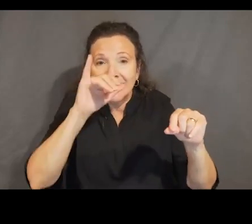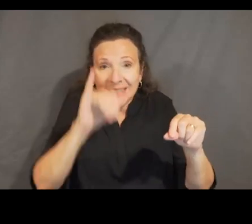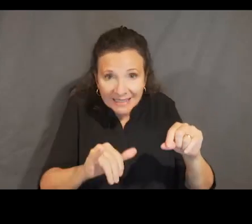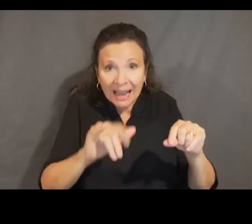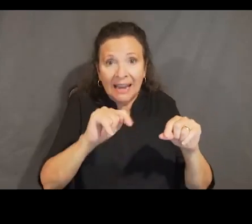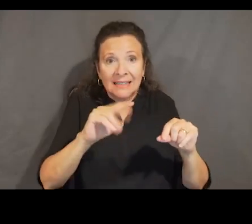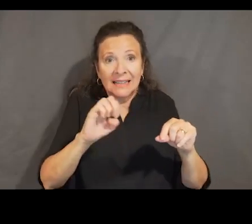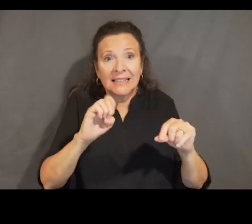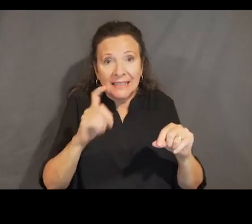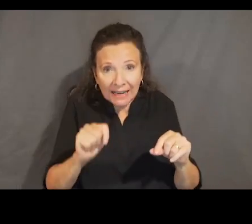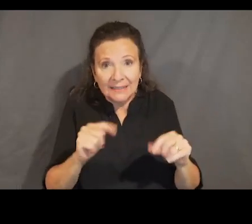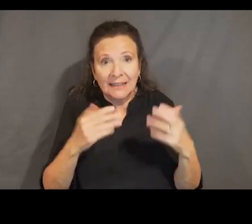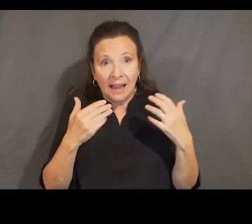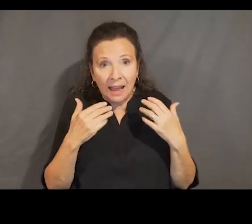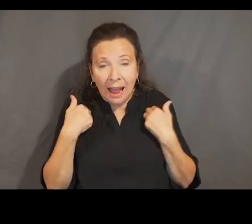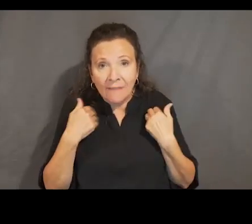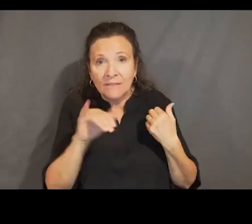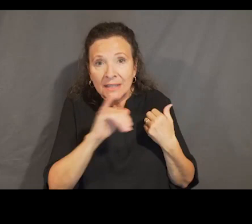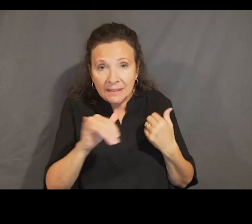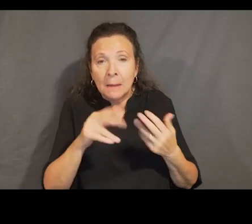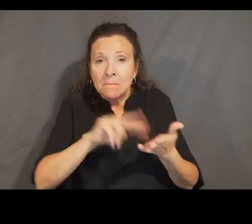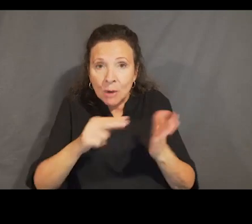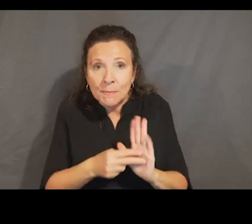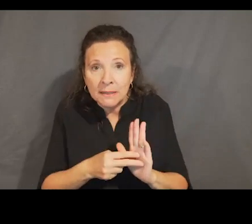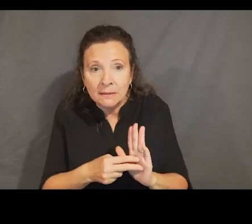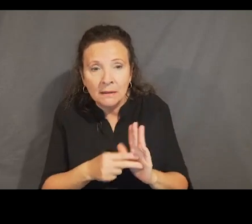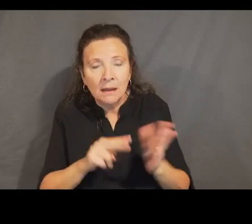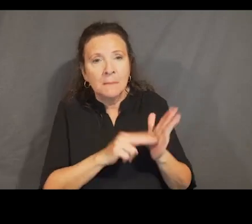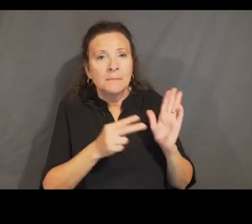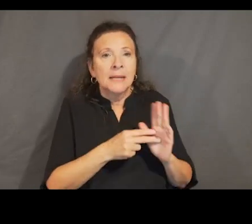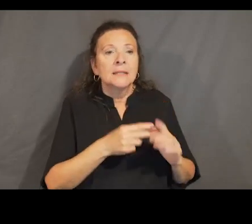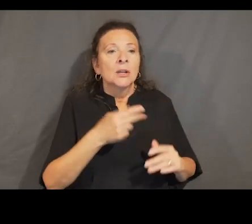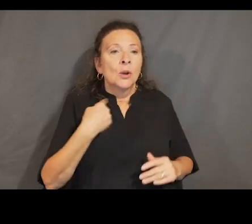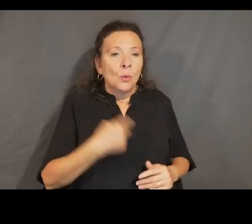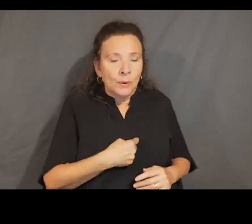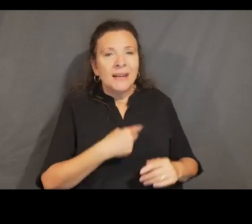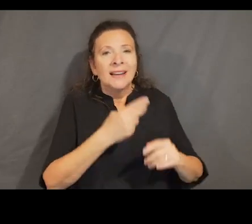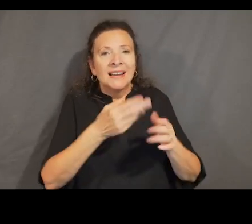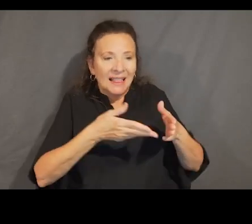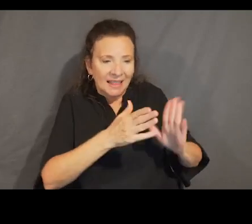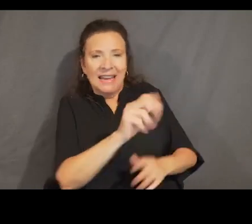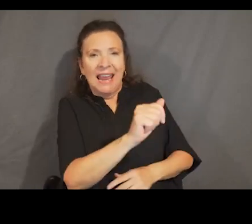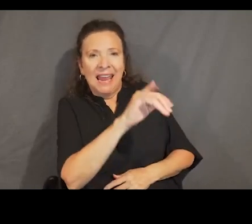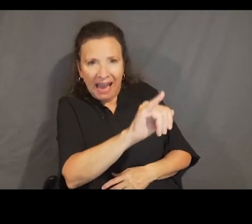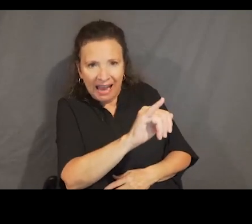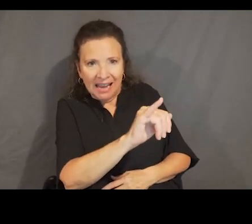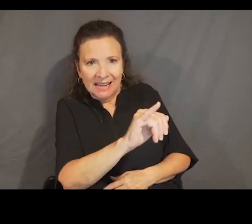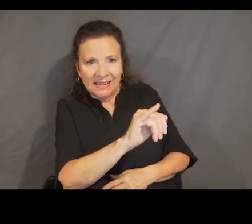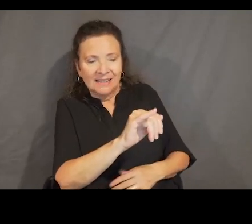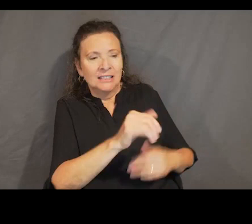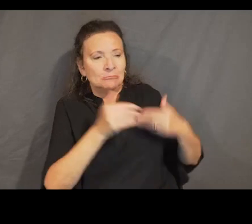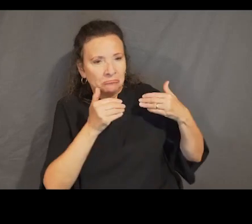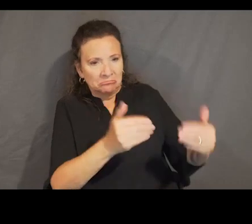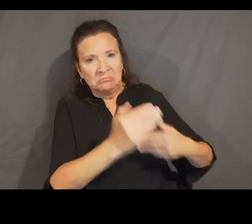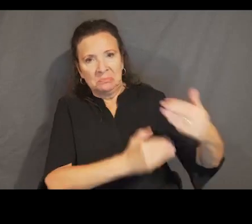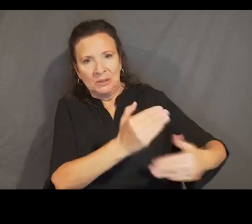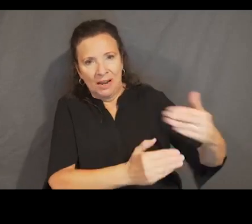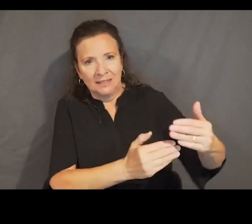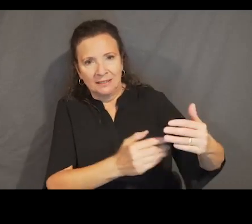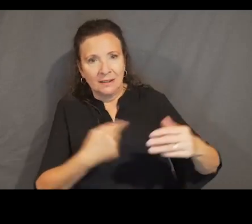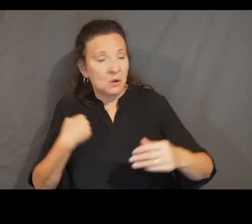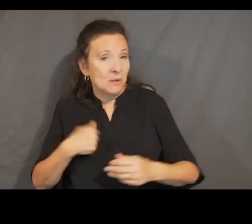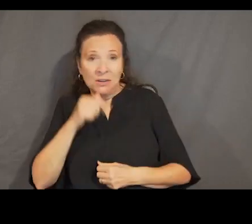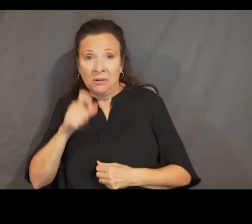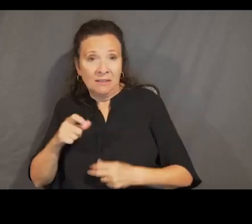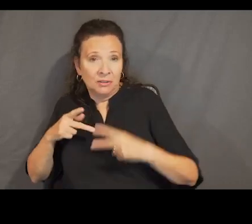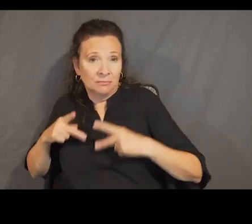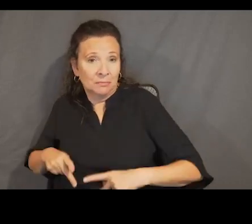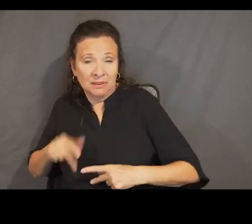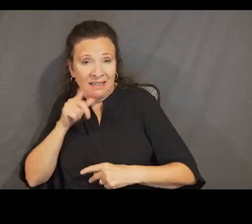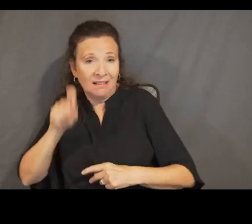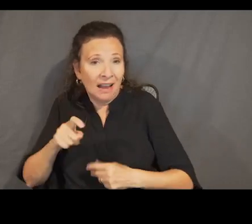to focus on the one question that you, the human, need to ask and answer. And then, I'm excited that